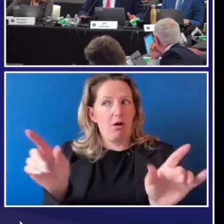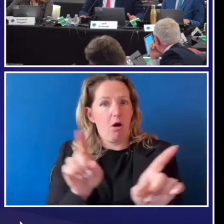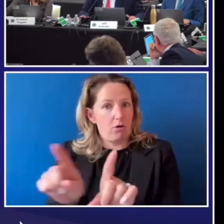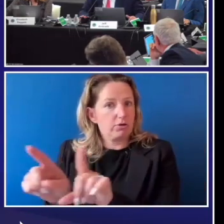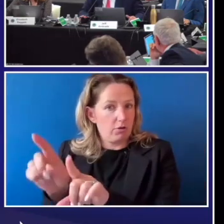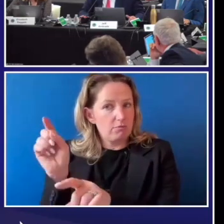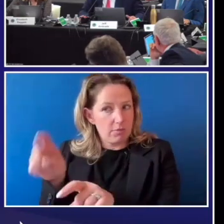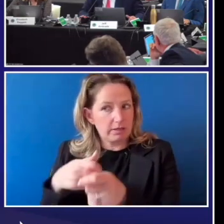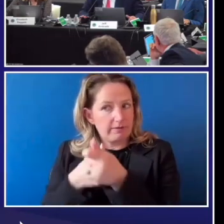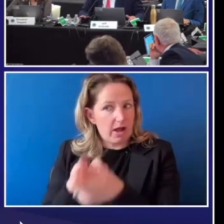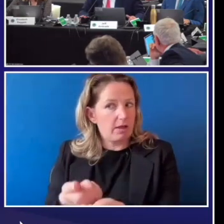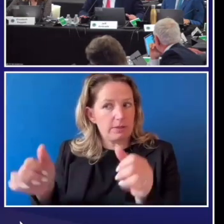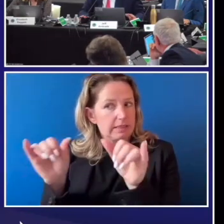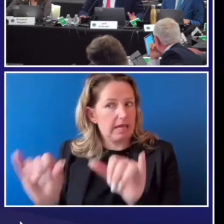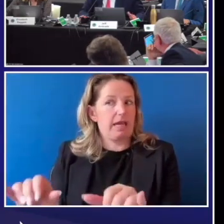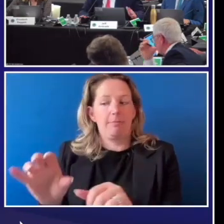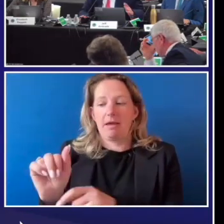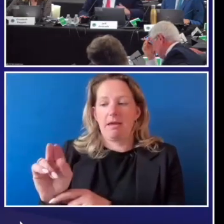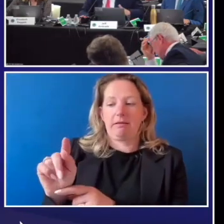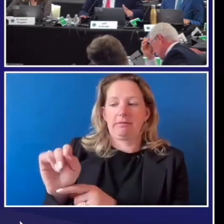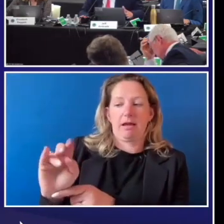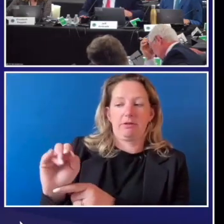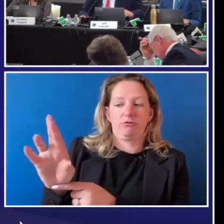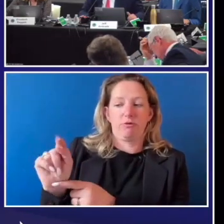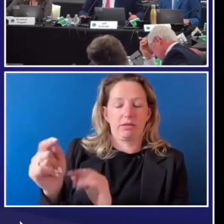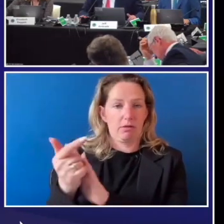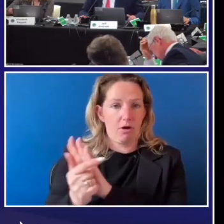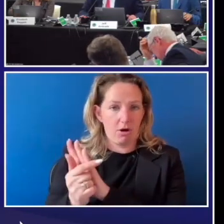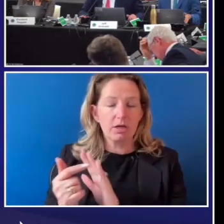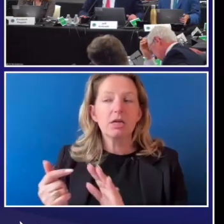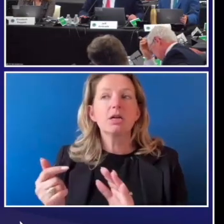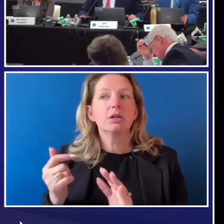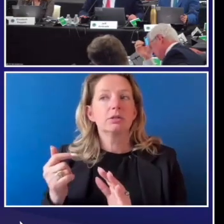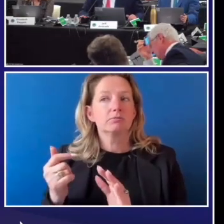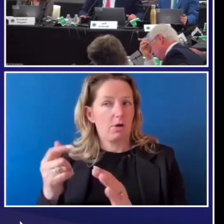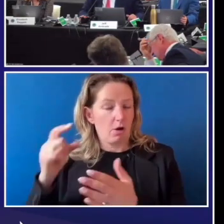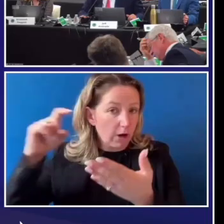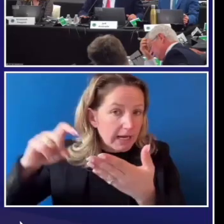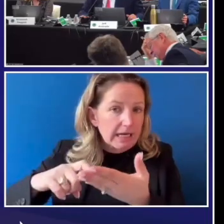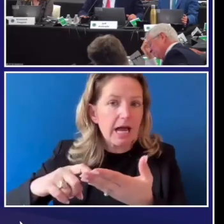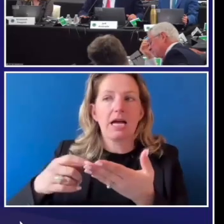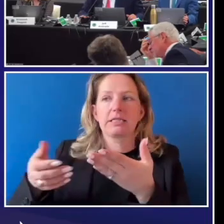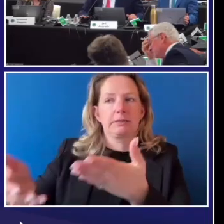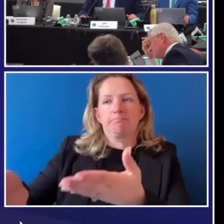So, um, that the fact that they're that they're recognized doesn't have uh, doesn't have bearing on it.